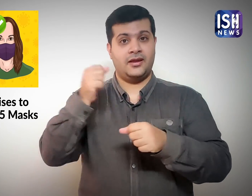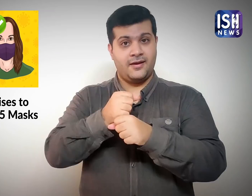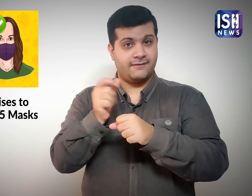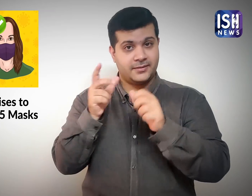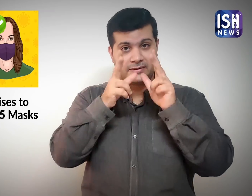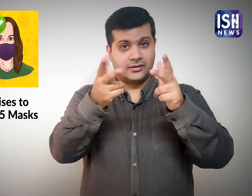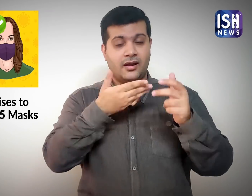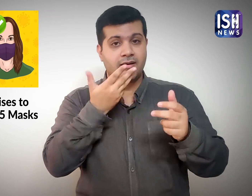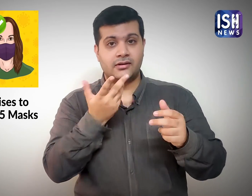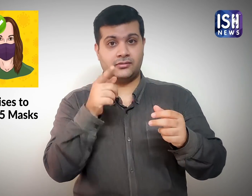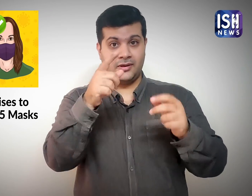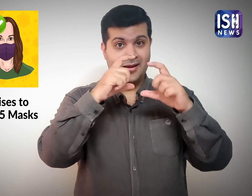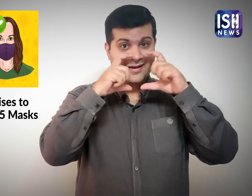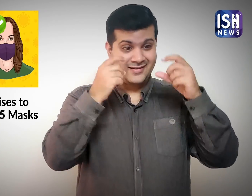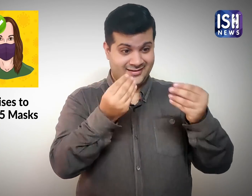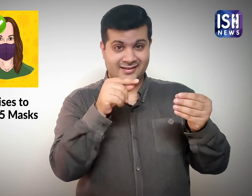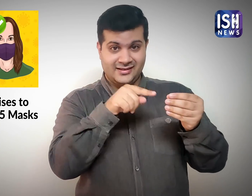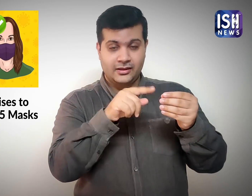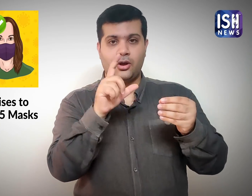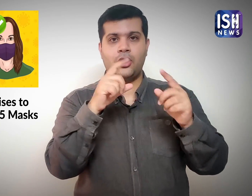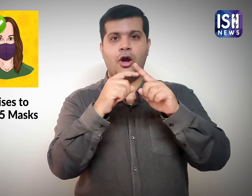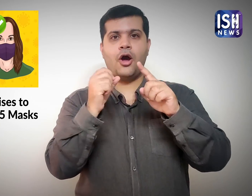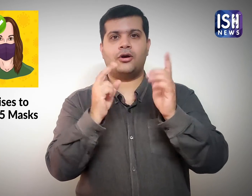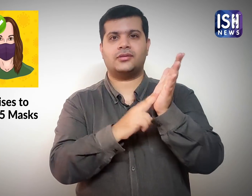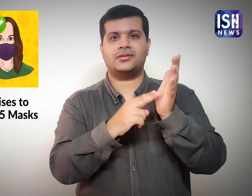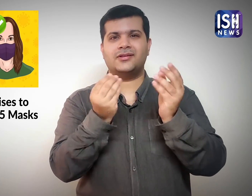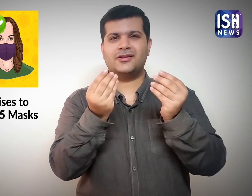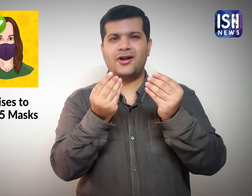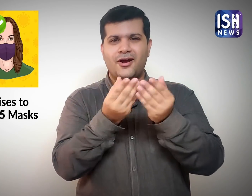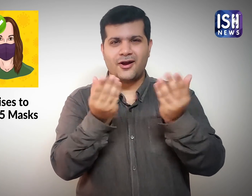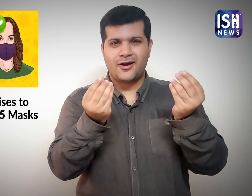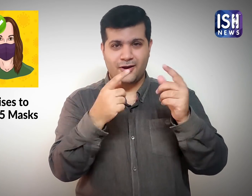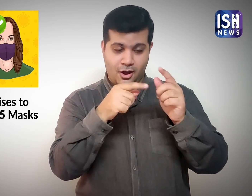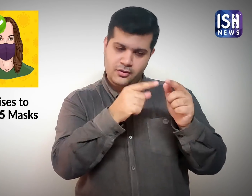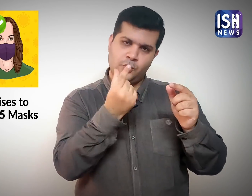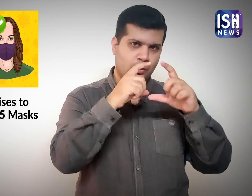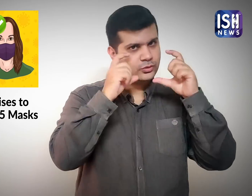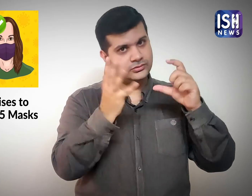The advisory said that any used cotton cloth can be cut into a face cover.